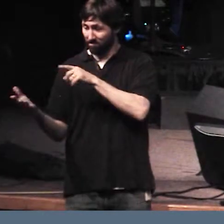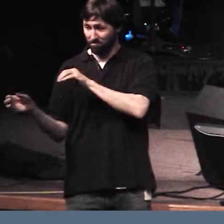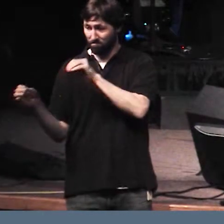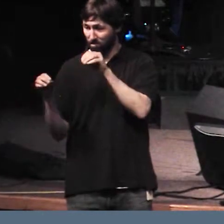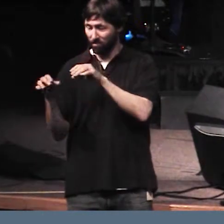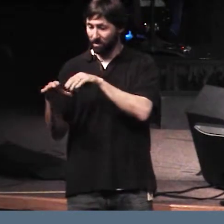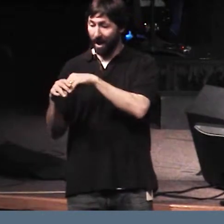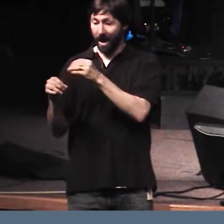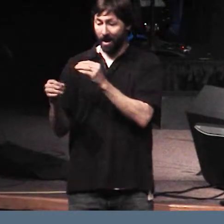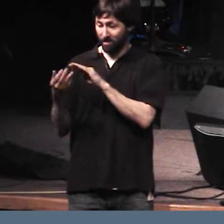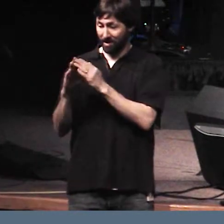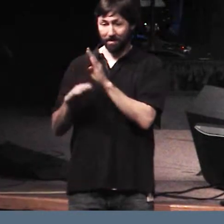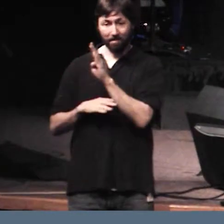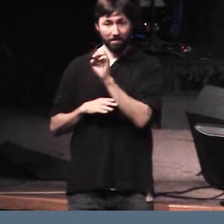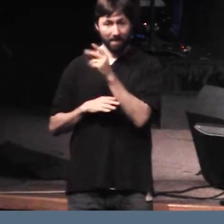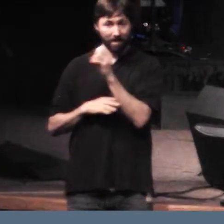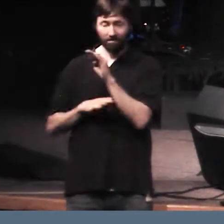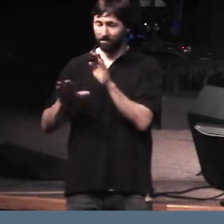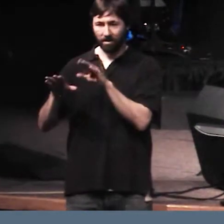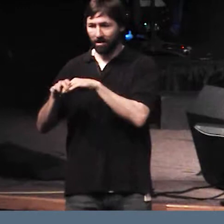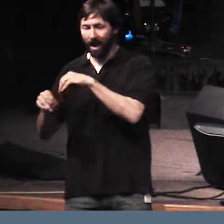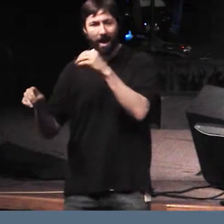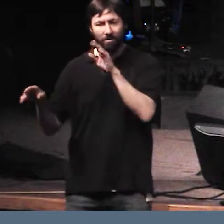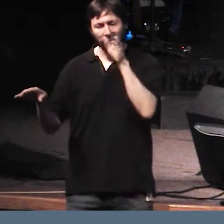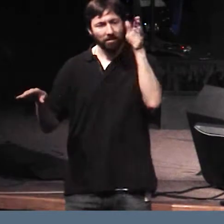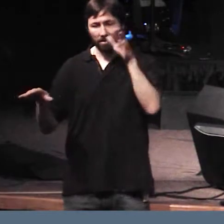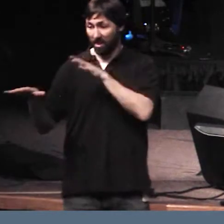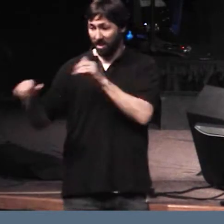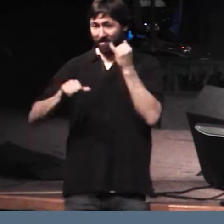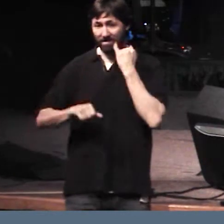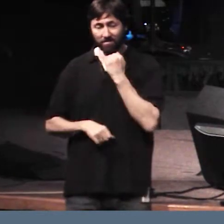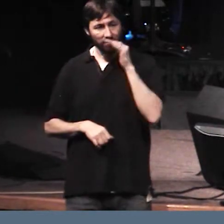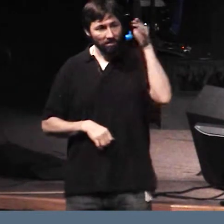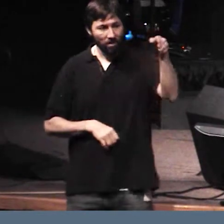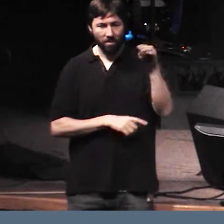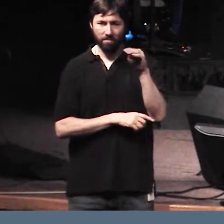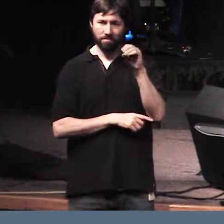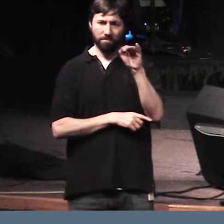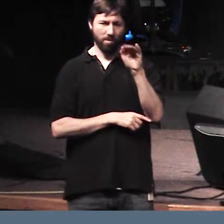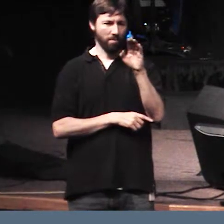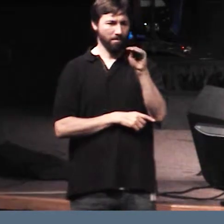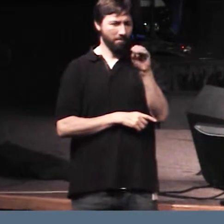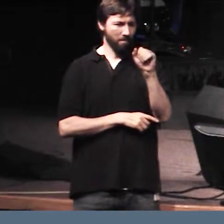move-out of Bethlehem - He's going to move out of our country He's going to leave Israel The nation of Israel